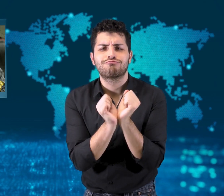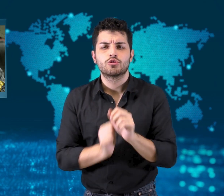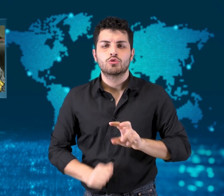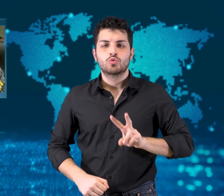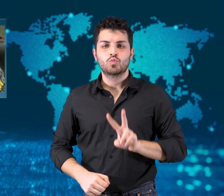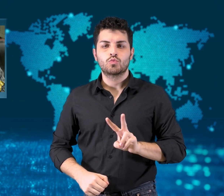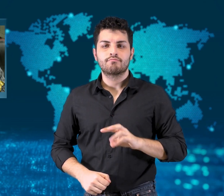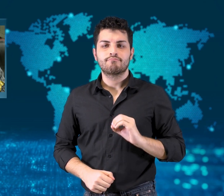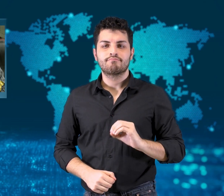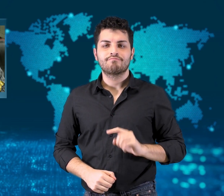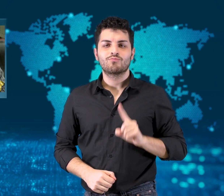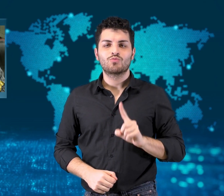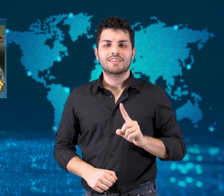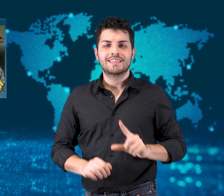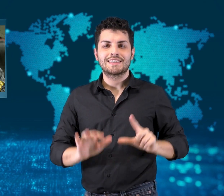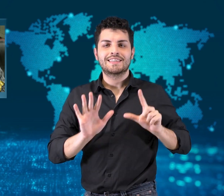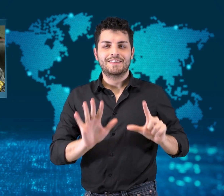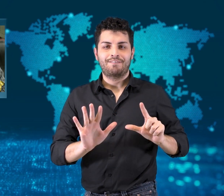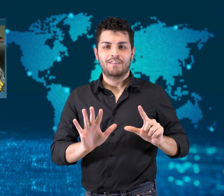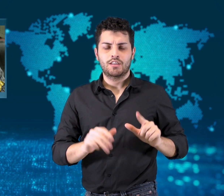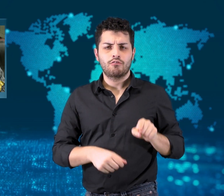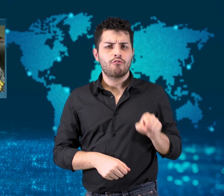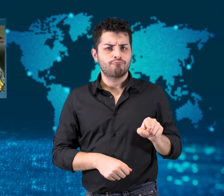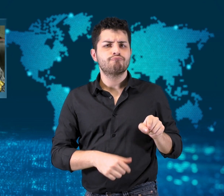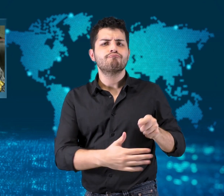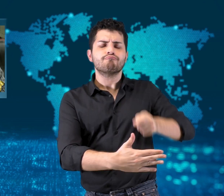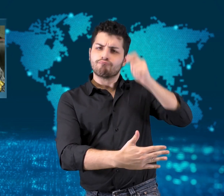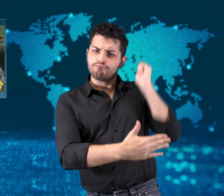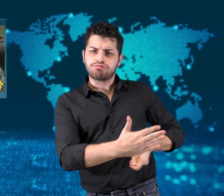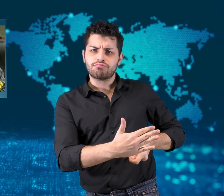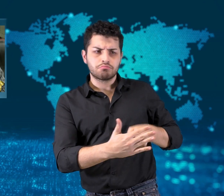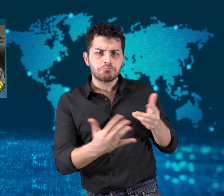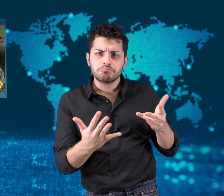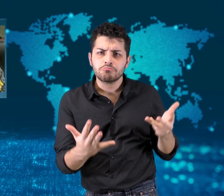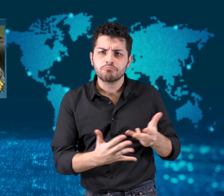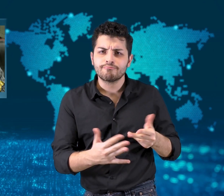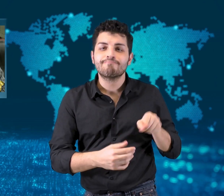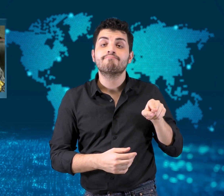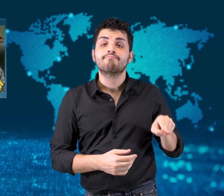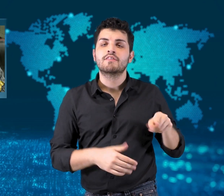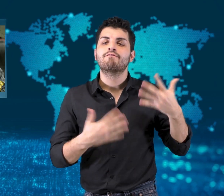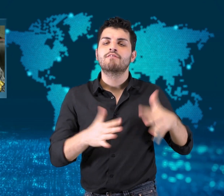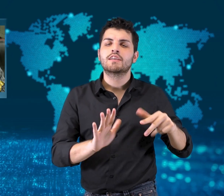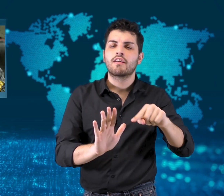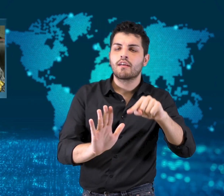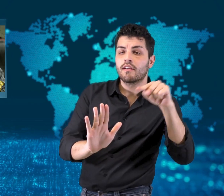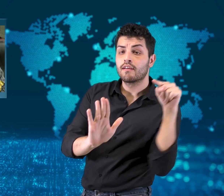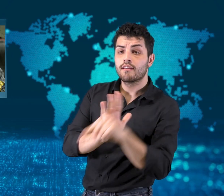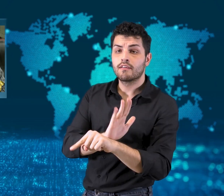of killing Swedish journalist, Kim Wall.